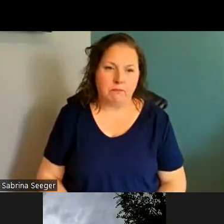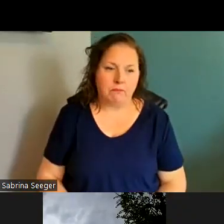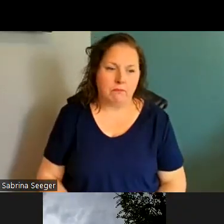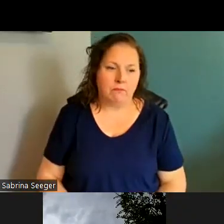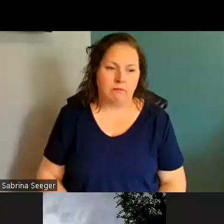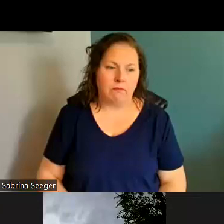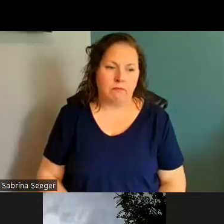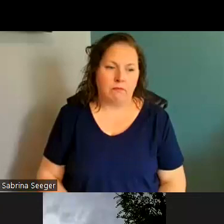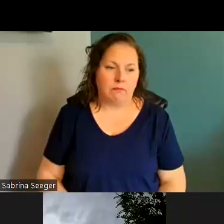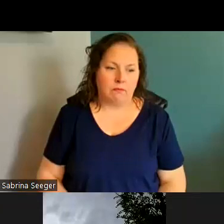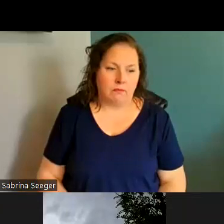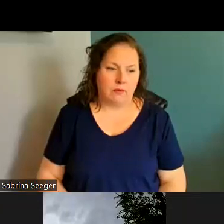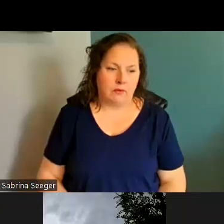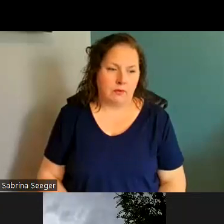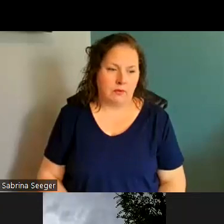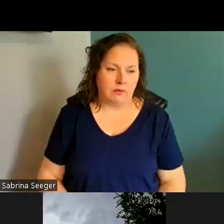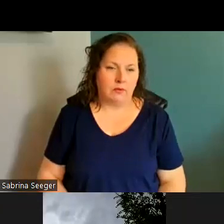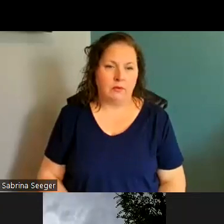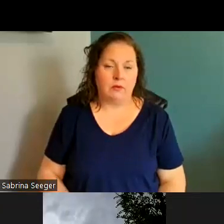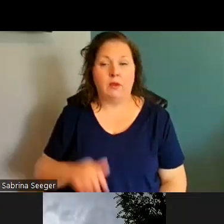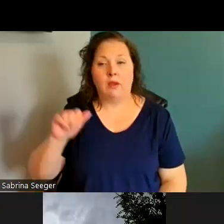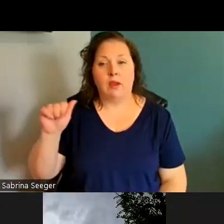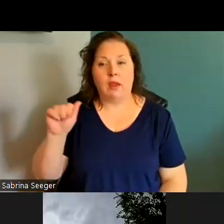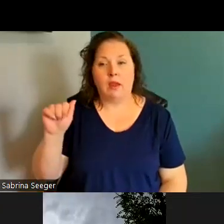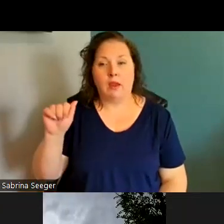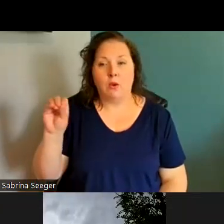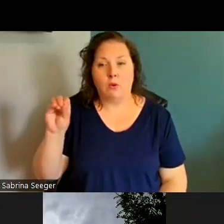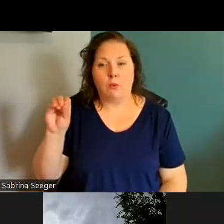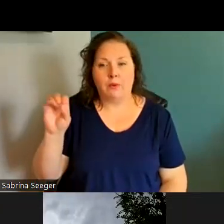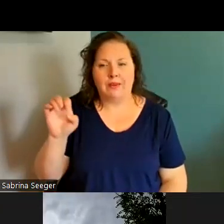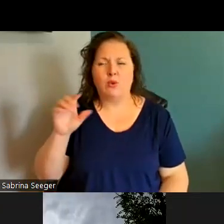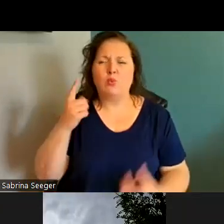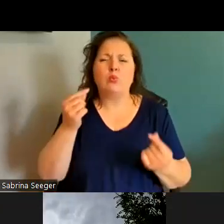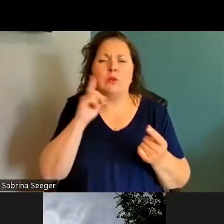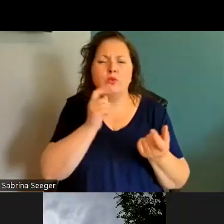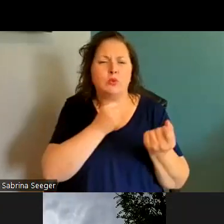Okay. What is the AOE doing to support districts with these rule changes?